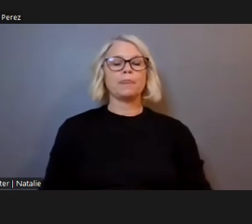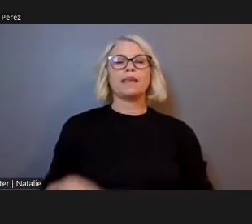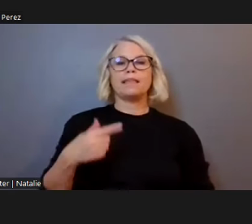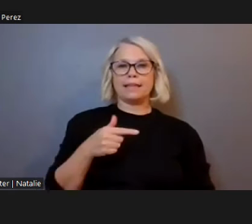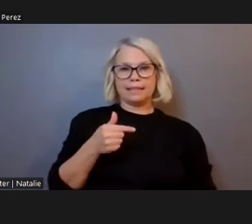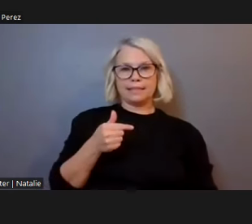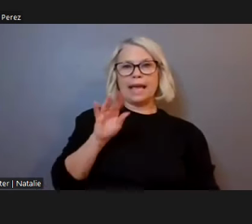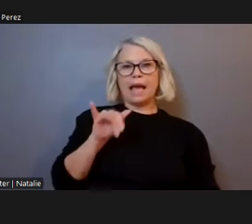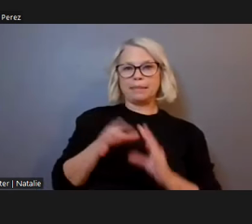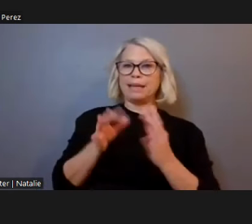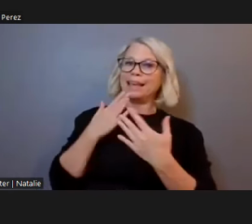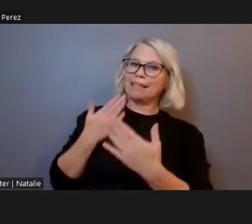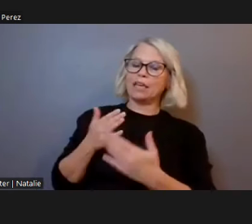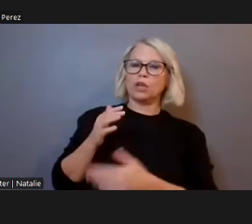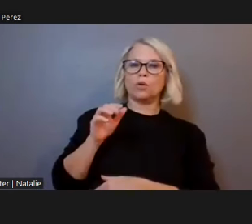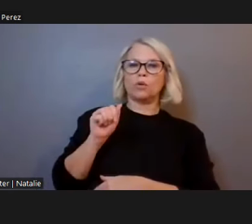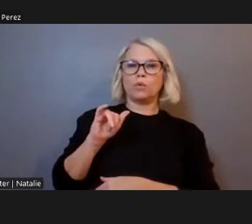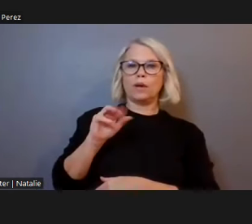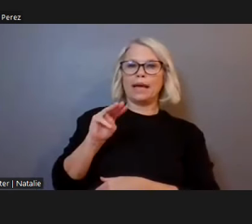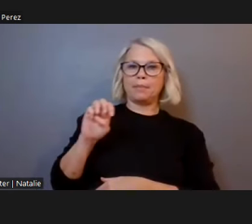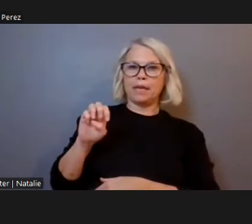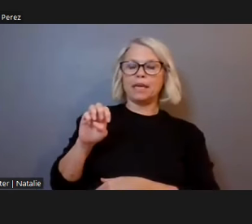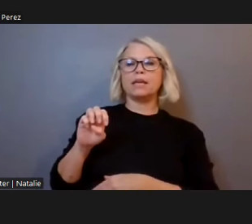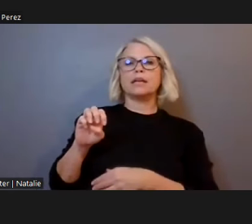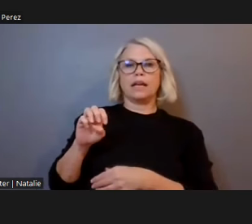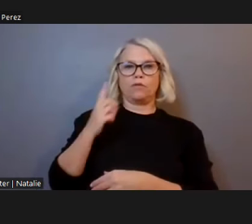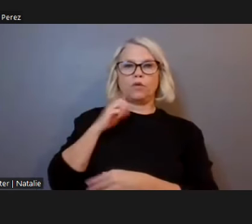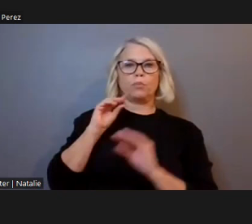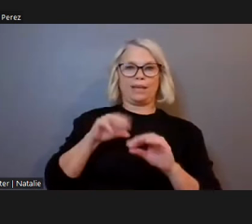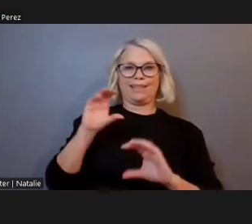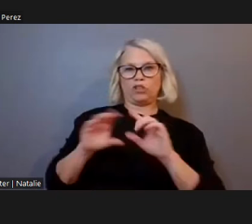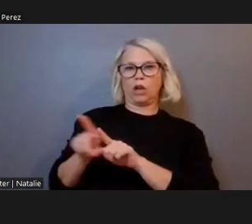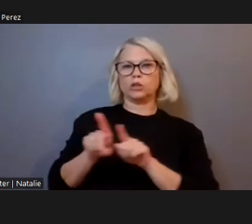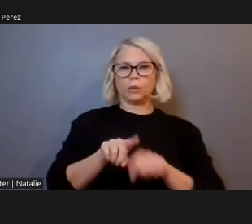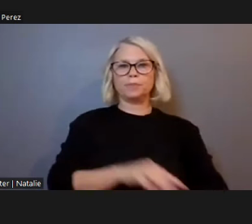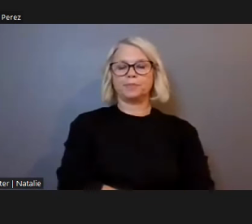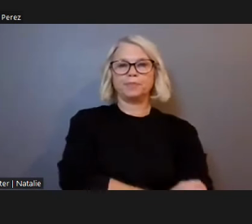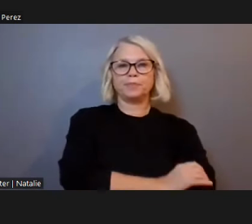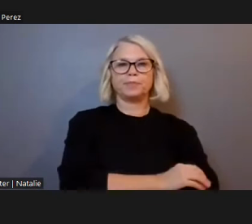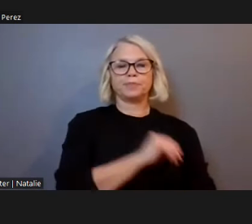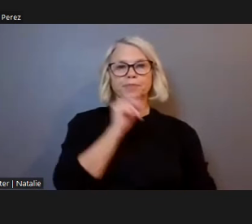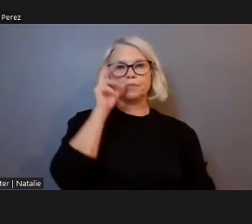Thank you. Thank you for including that in the chats, as well.